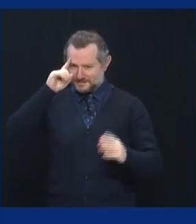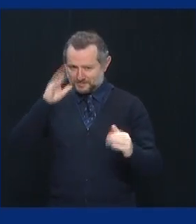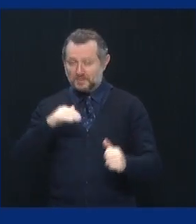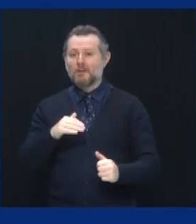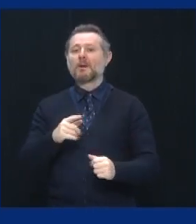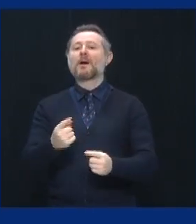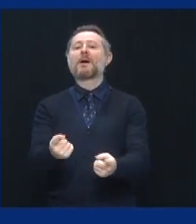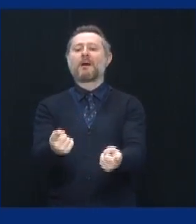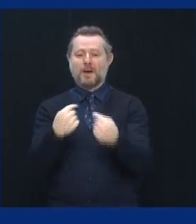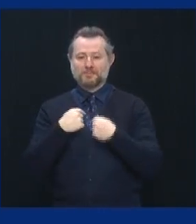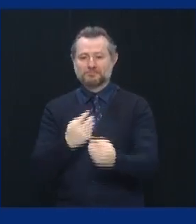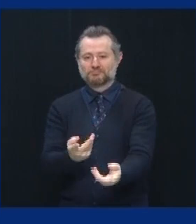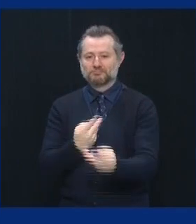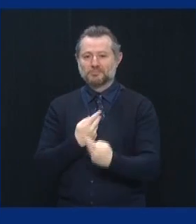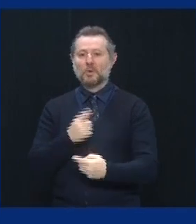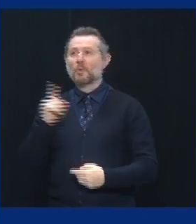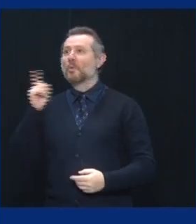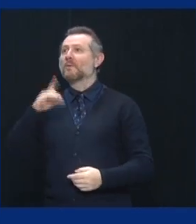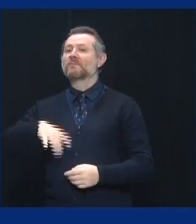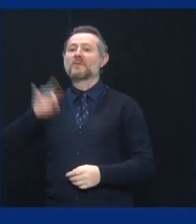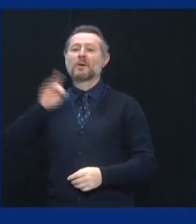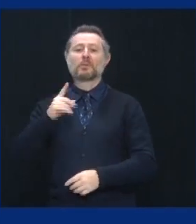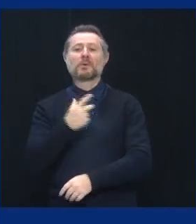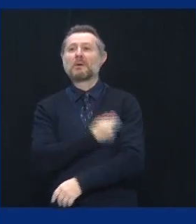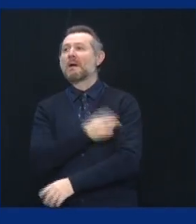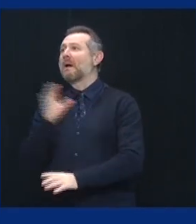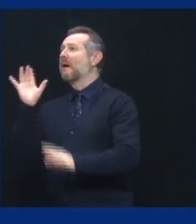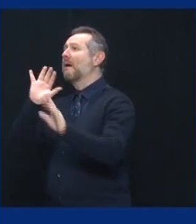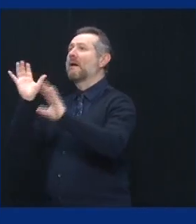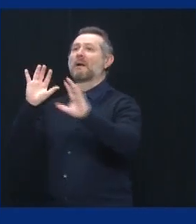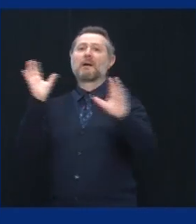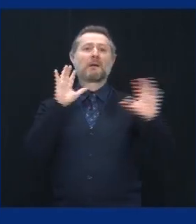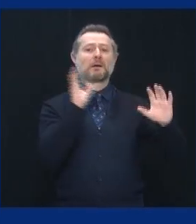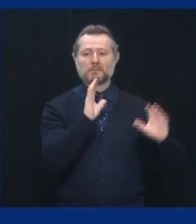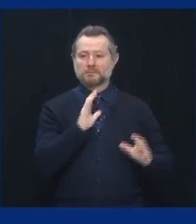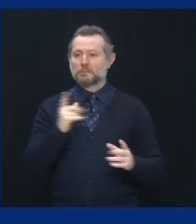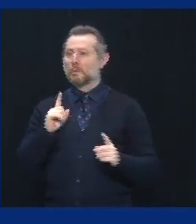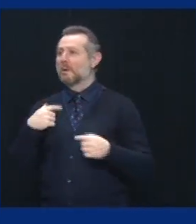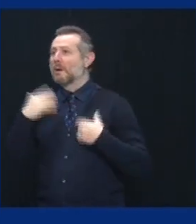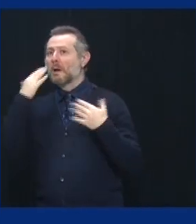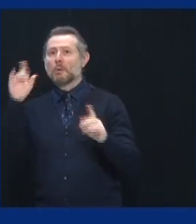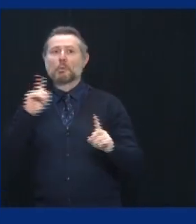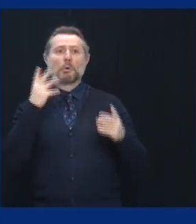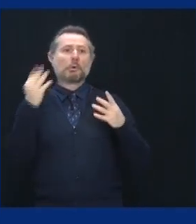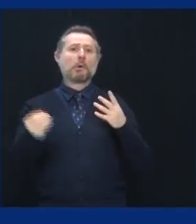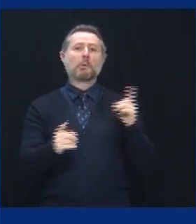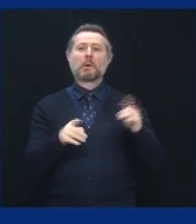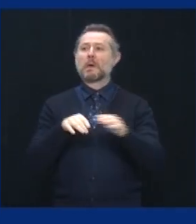TO MAKE SURE THAT THE SERVICES ARE BEING BROUGHT TO THE PEOPLE AS OPPOSED TO EXPECTING THE